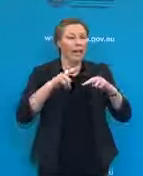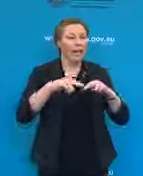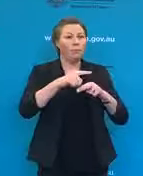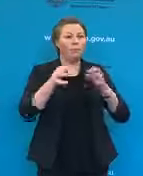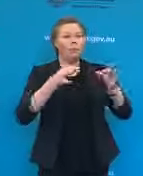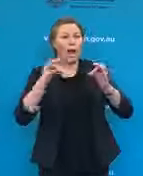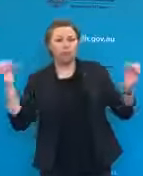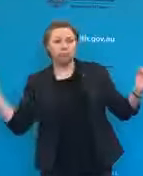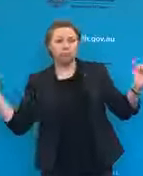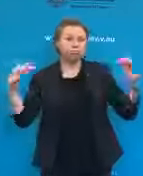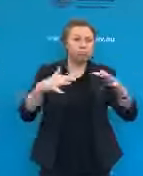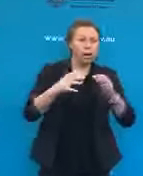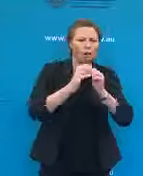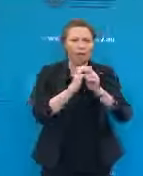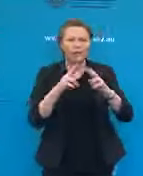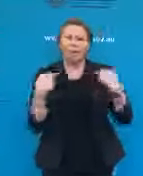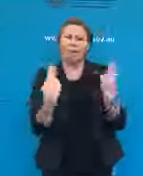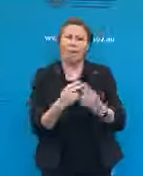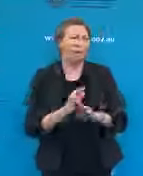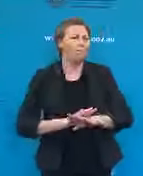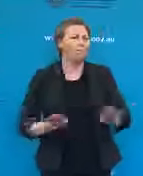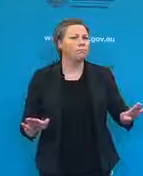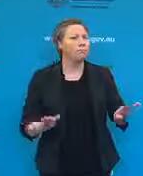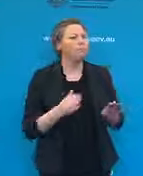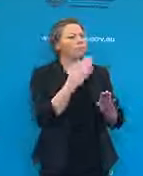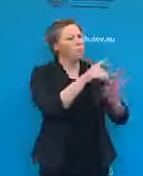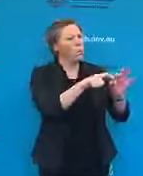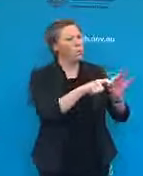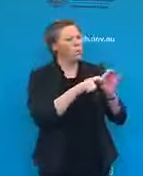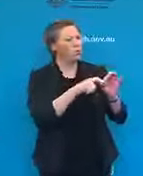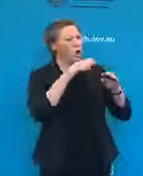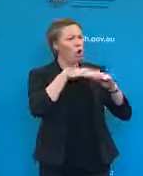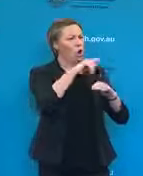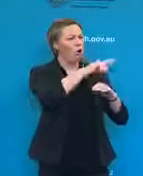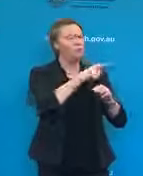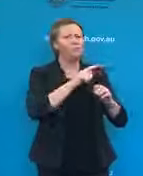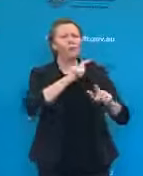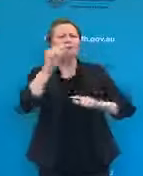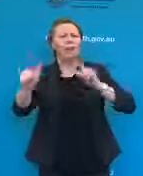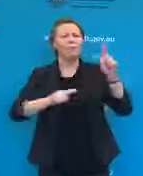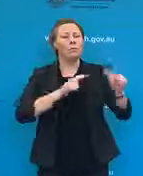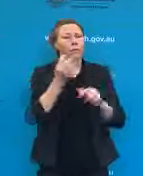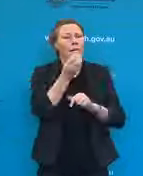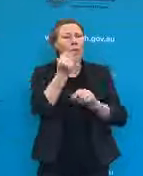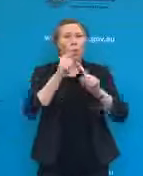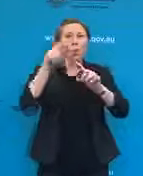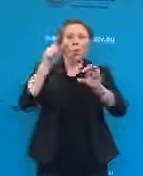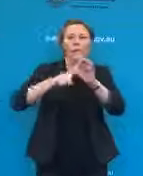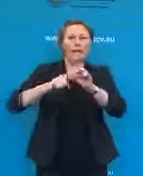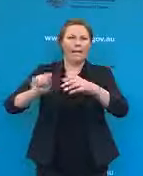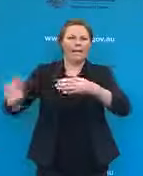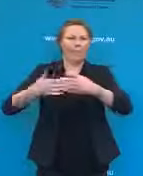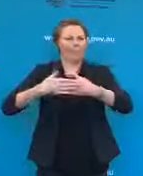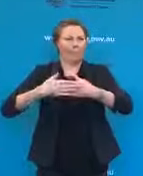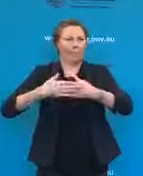Reporter: On interstate travel, obviously some state borders are still closed, and the premiers of those states are saying that they